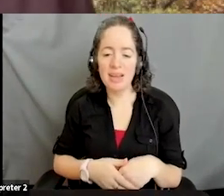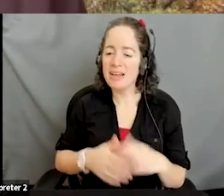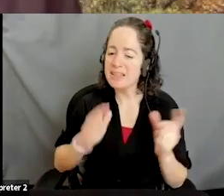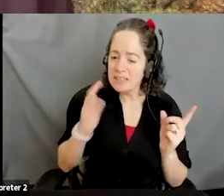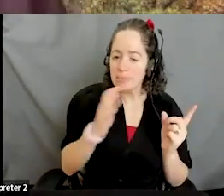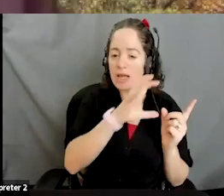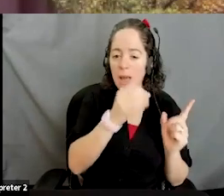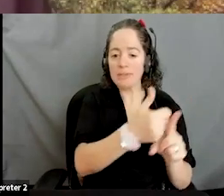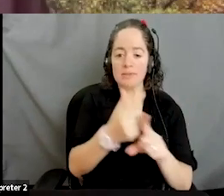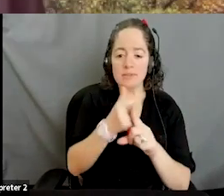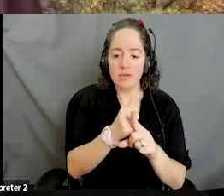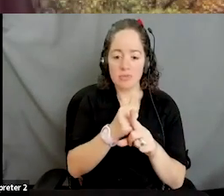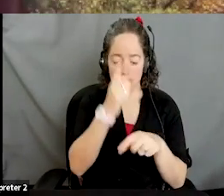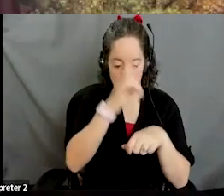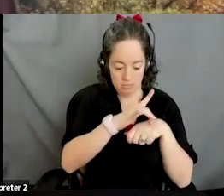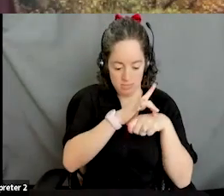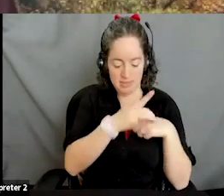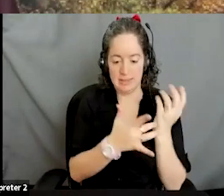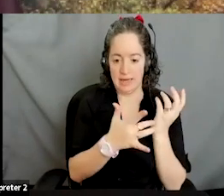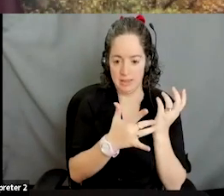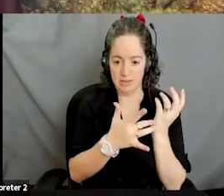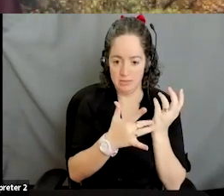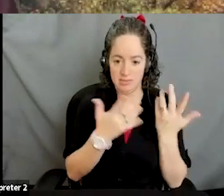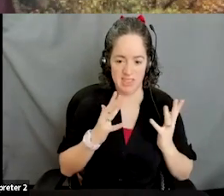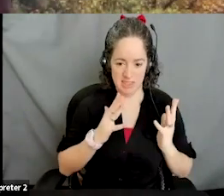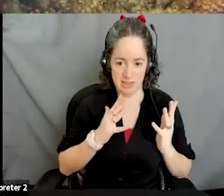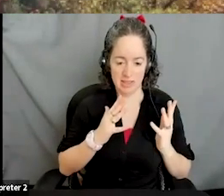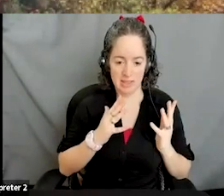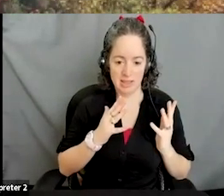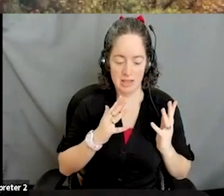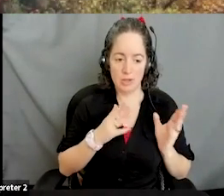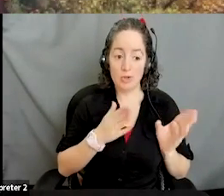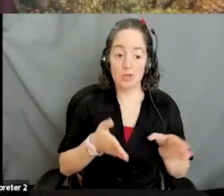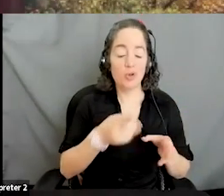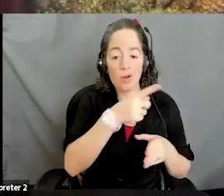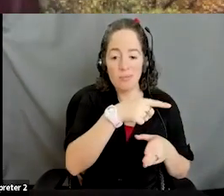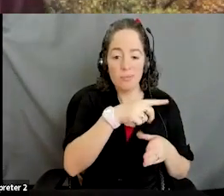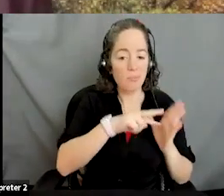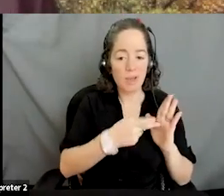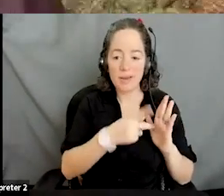It lacks the awareness of the negative impact that inaccessibility has on individuals.